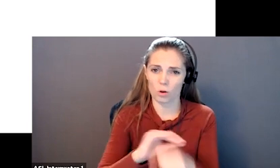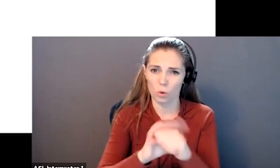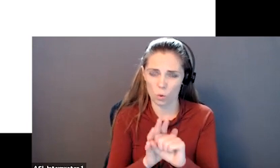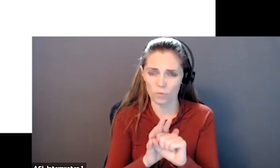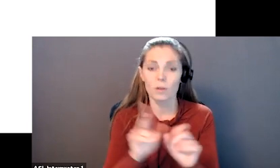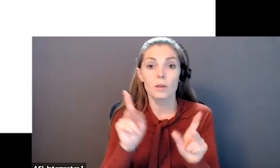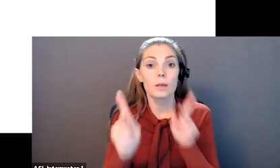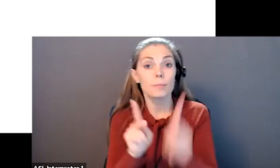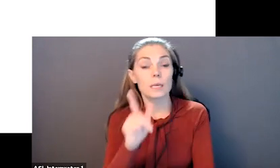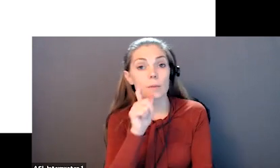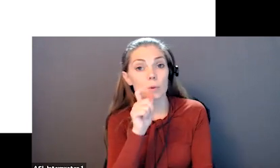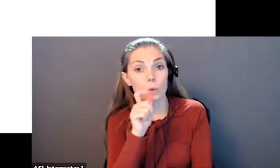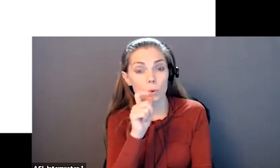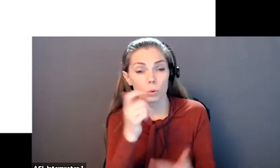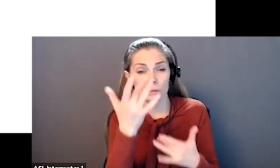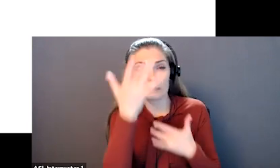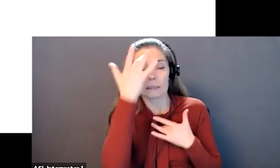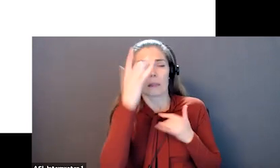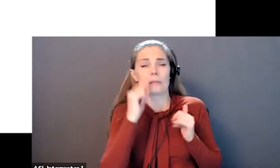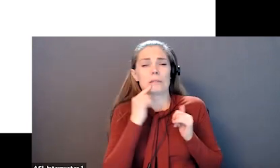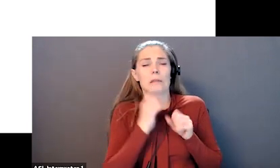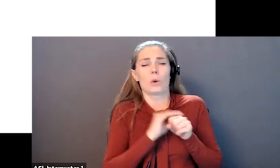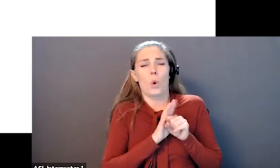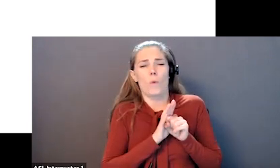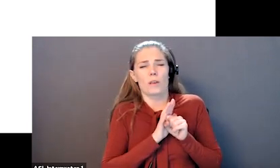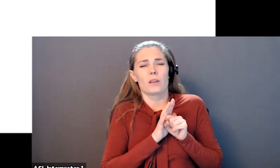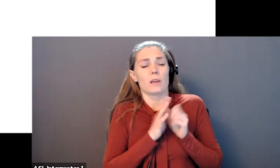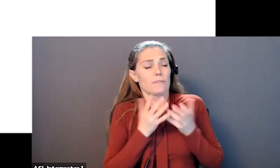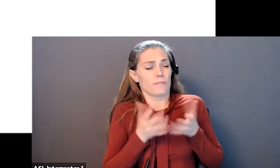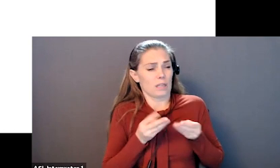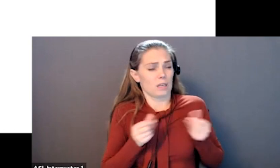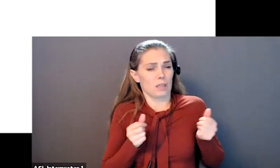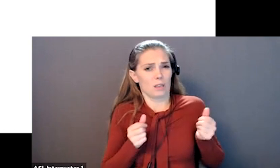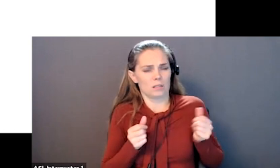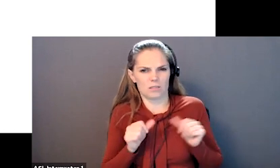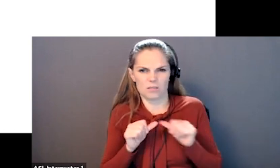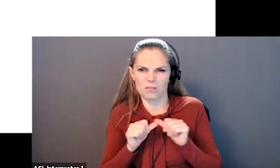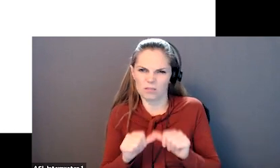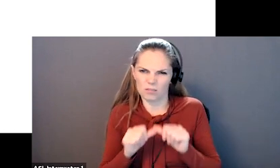acute COVID at a time when there was no public or medical recognition that there might be long-term